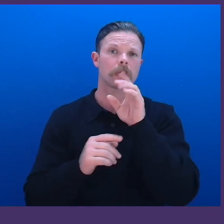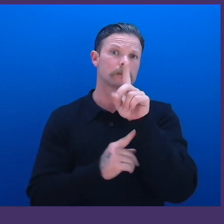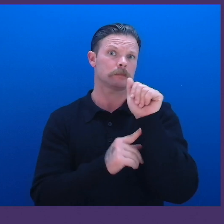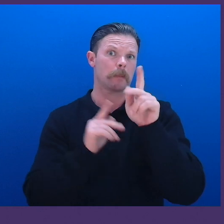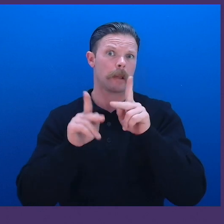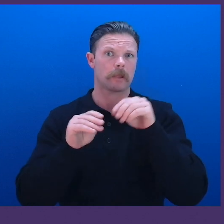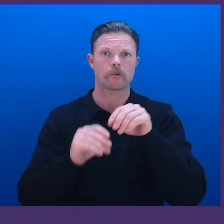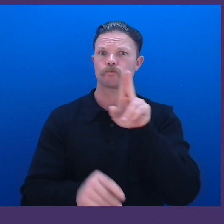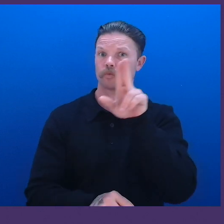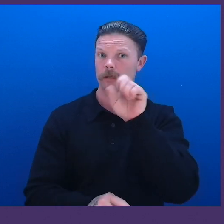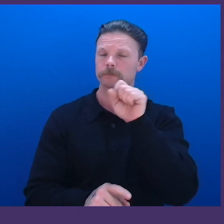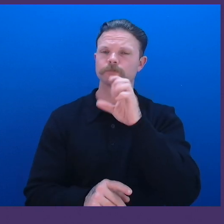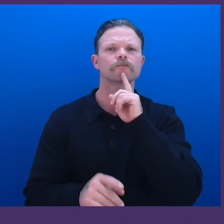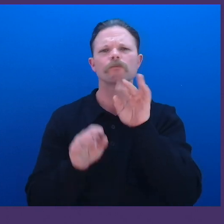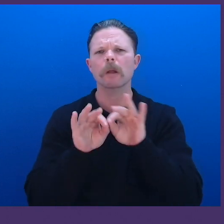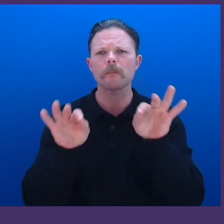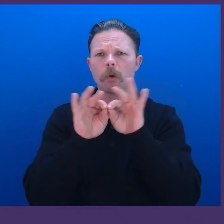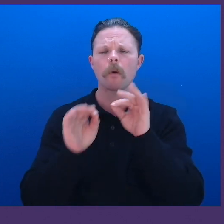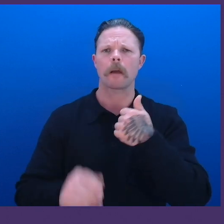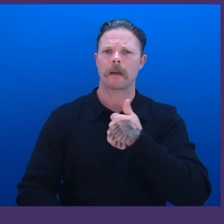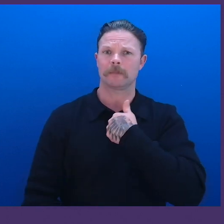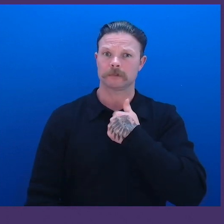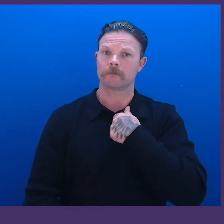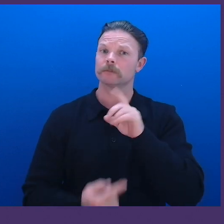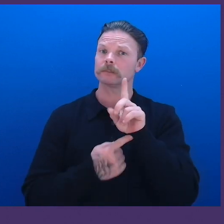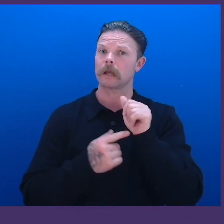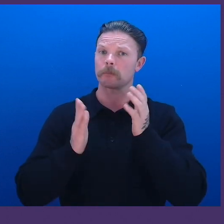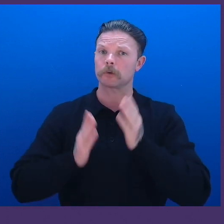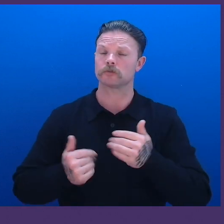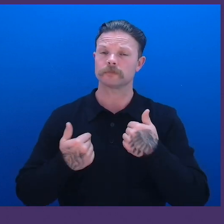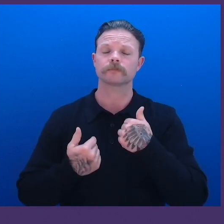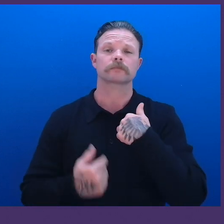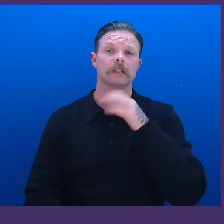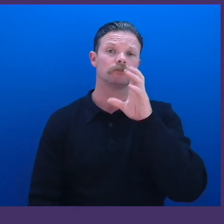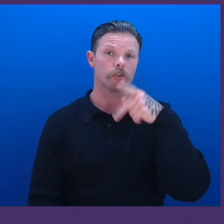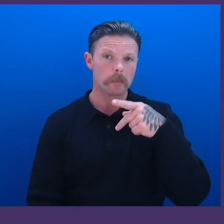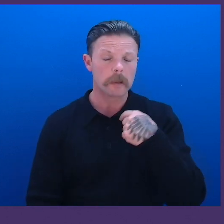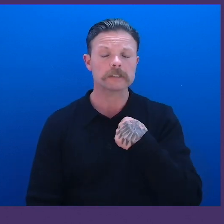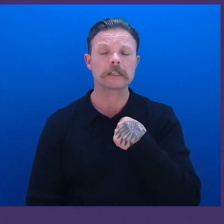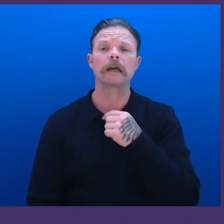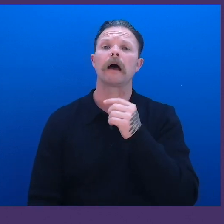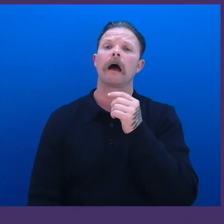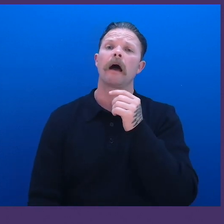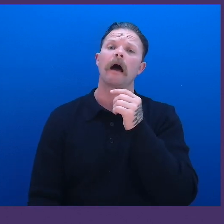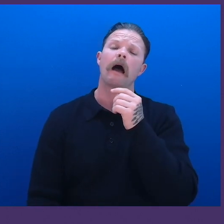And importantly, I myself am a disabled person. I have cerebral palsy. And I live in Washington, D.C.,